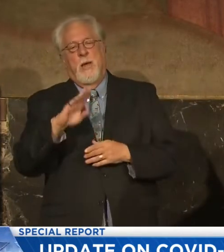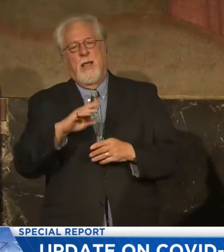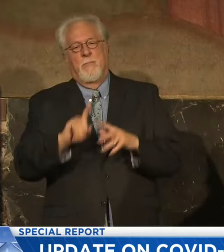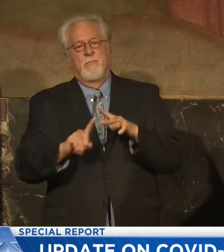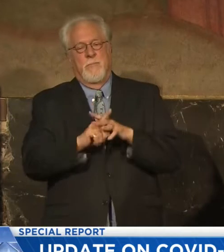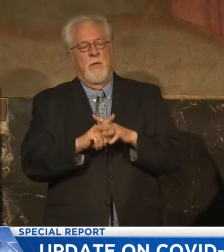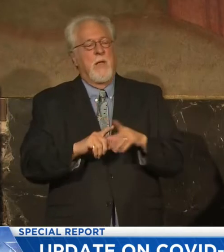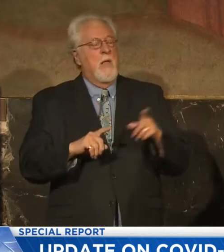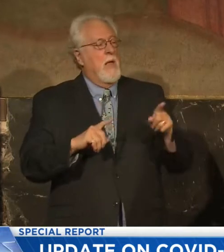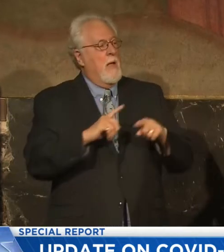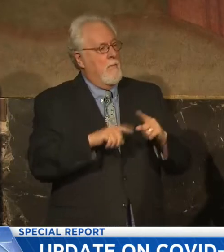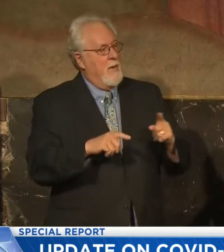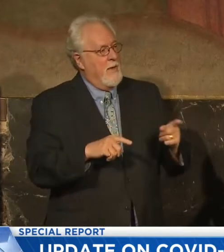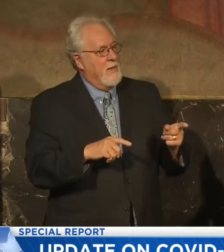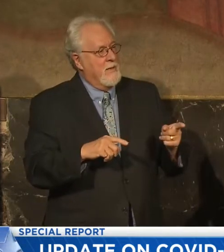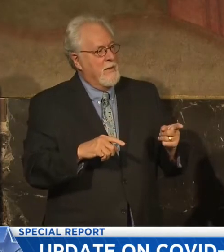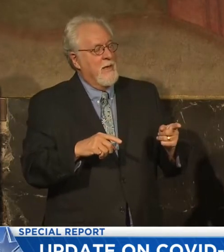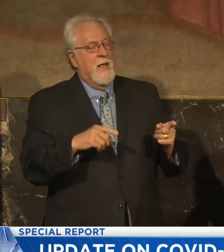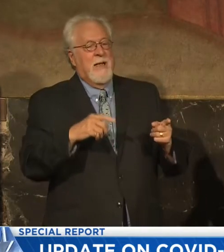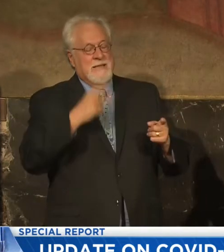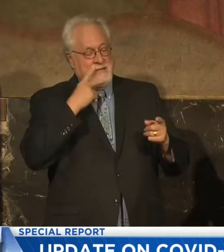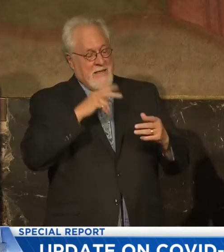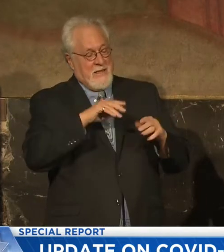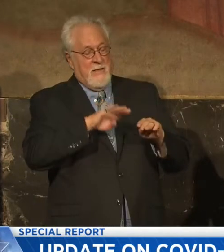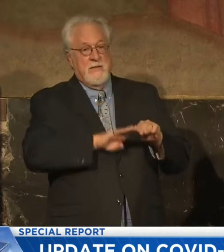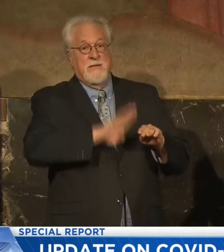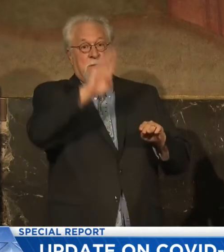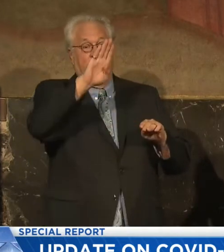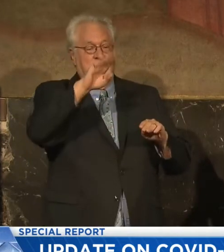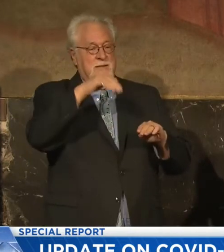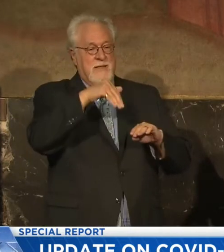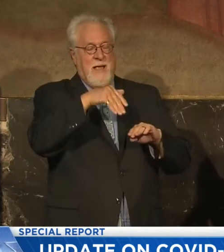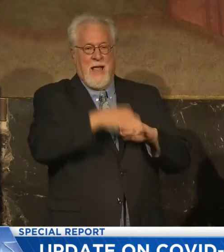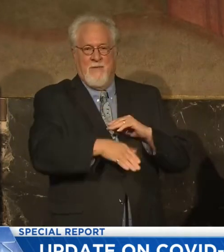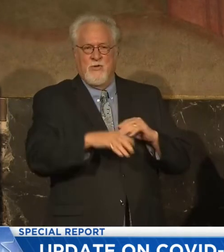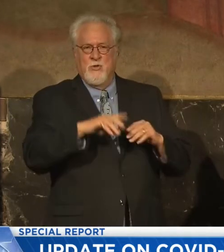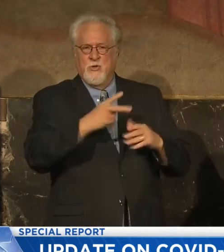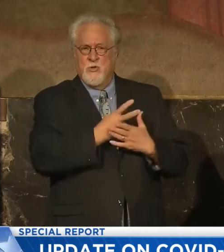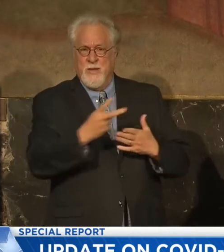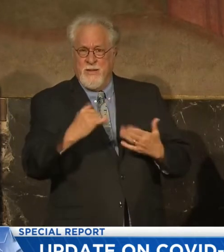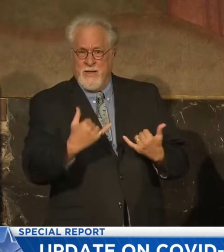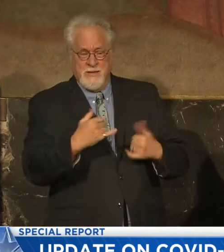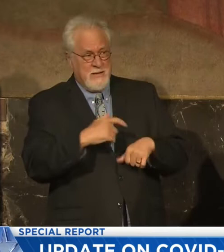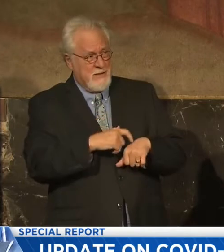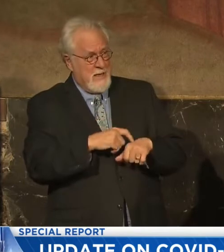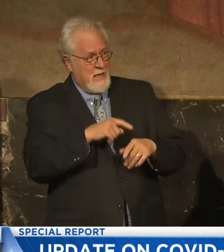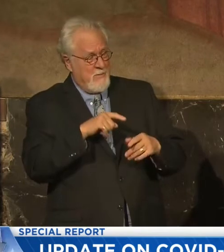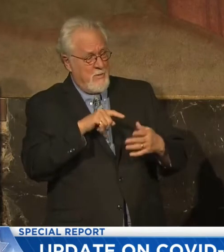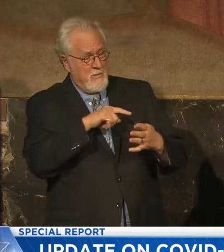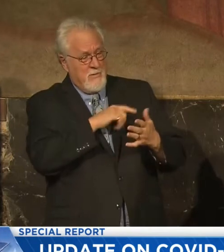ENTERED PHASE ONE. WE REALLY HAVEN'T SEEN ANY SPIKE IN NUMBERS. THEN AGAIN, A LOT OF STUFF